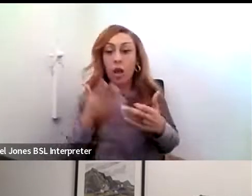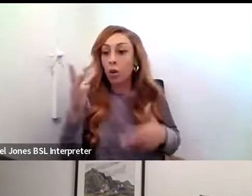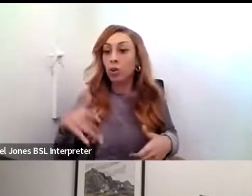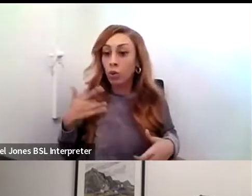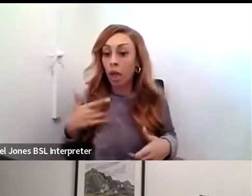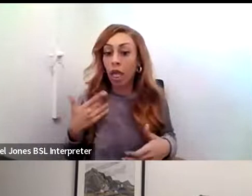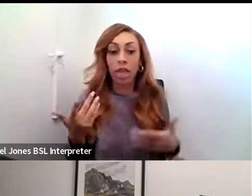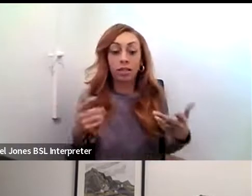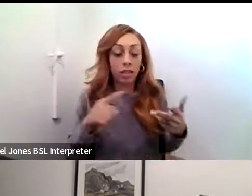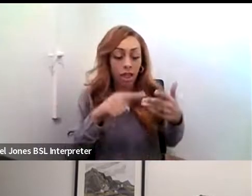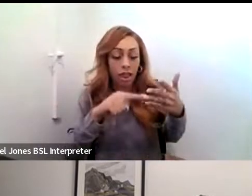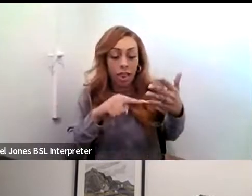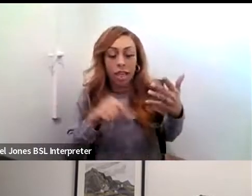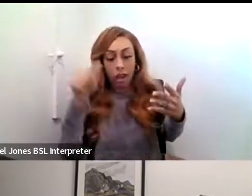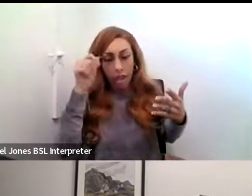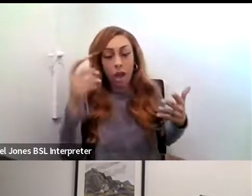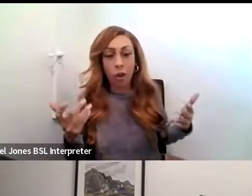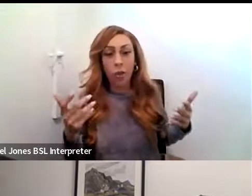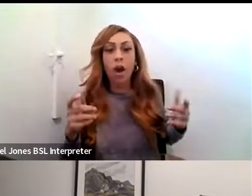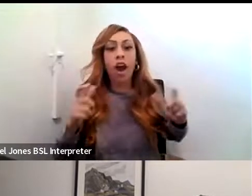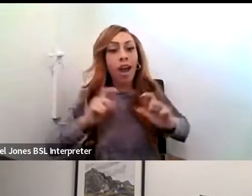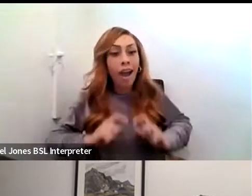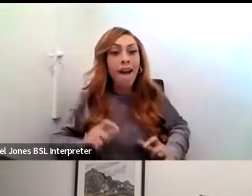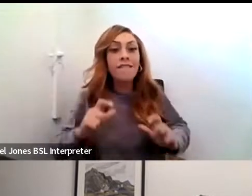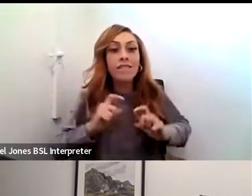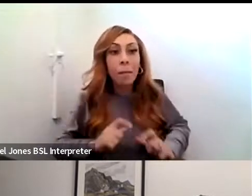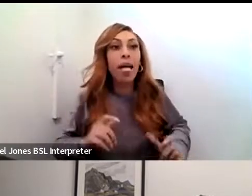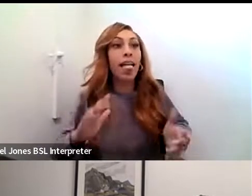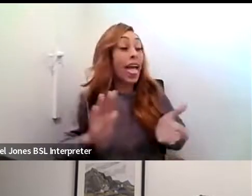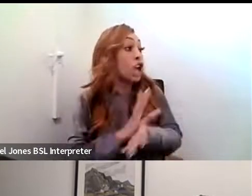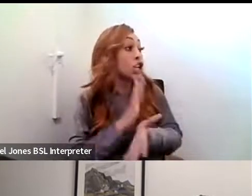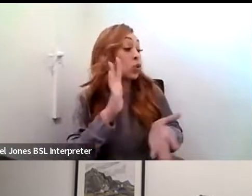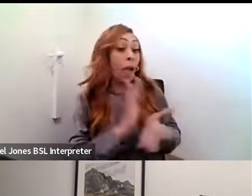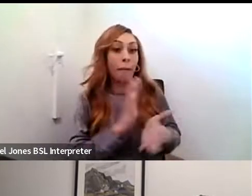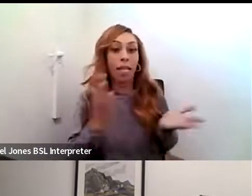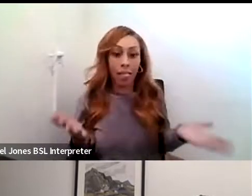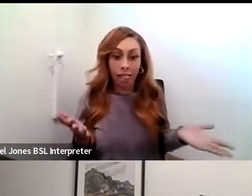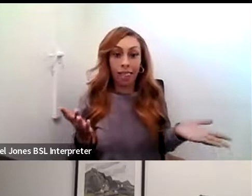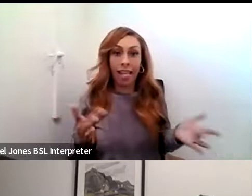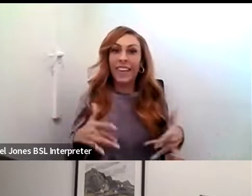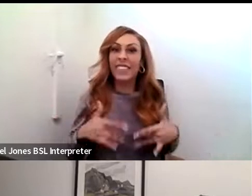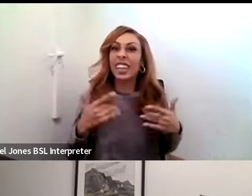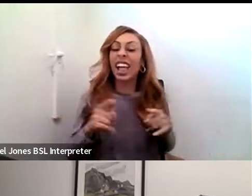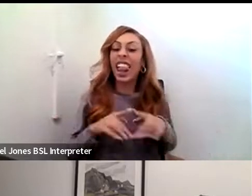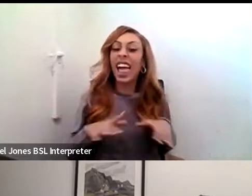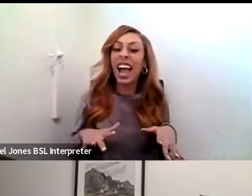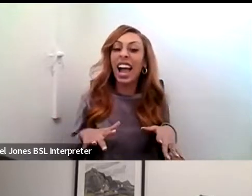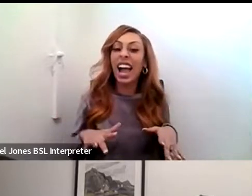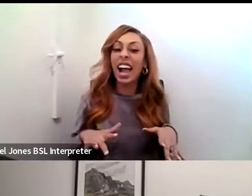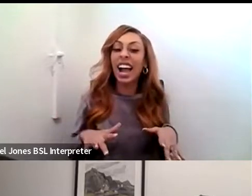And you would ensure that it was a comfortable, enjoyable experience. And it feels like - and maybe because